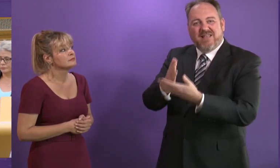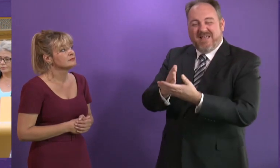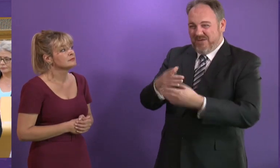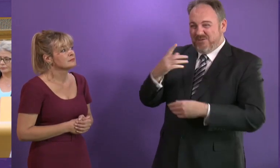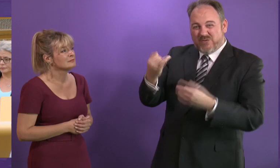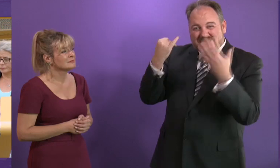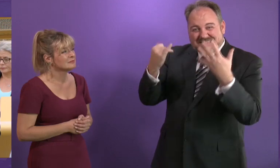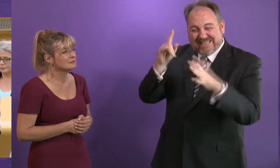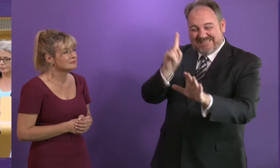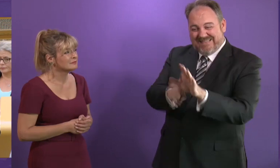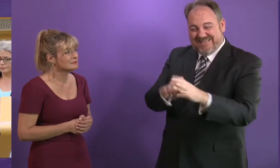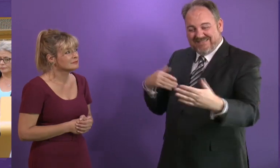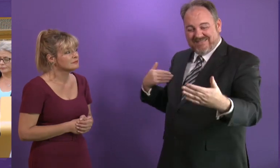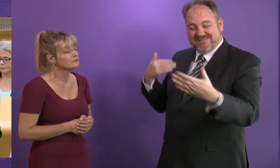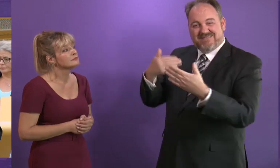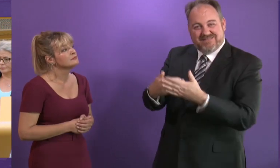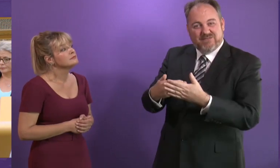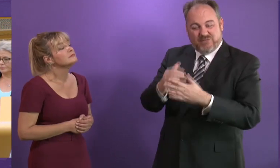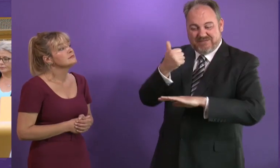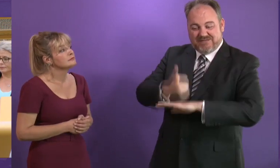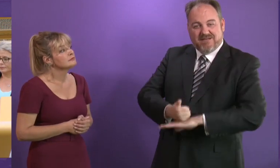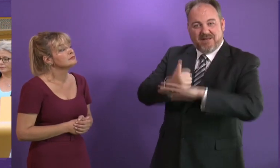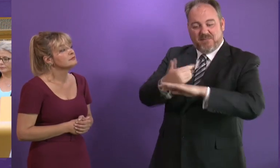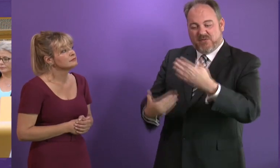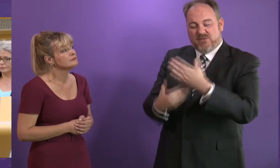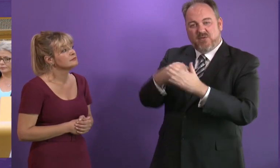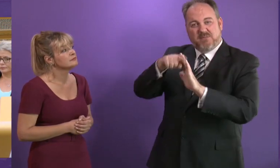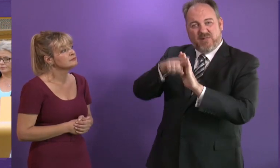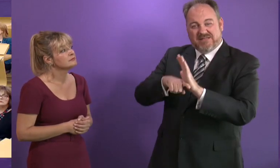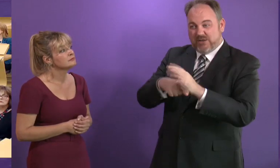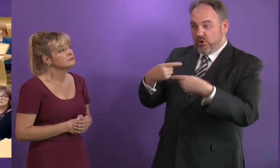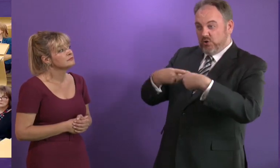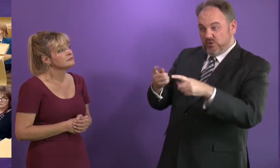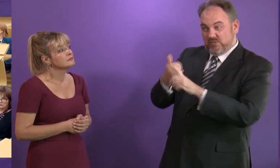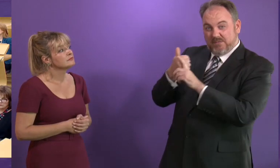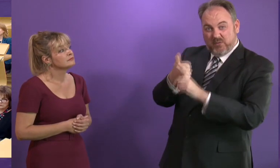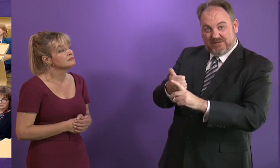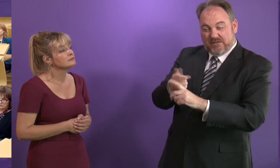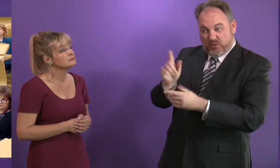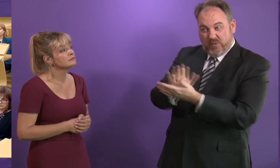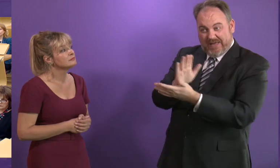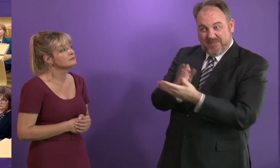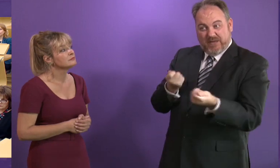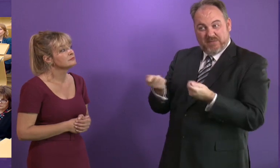was first announced, that she and her deputy stand by their handling of this fiasco? The First Minister: